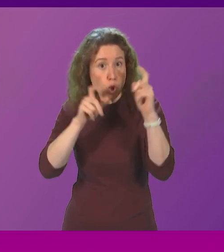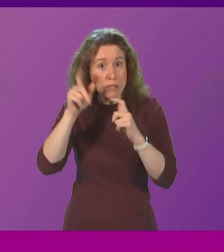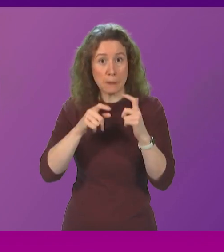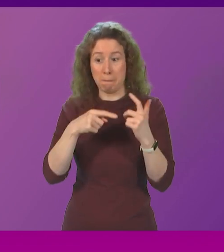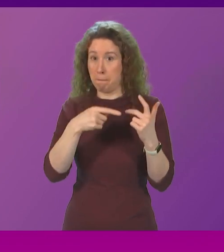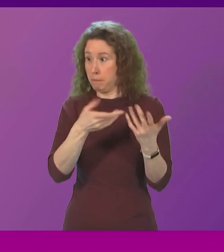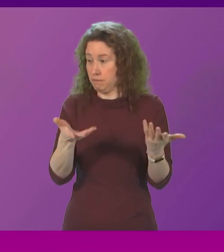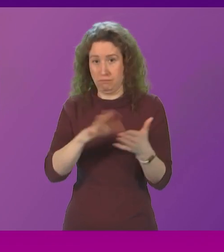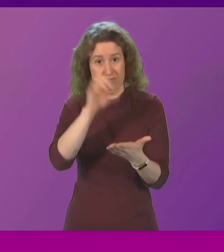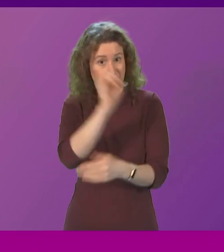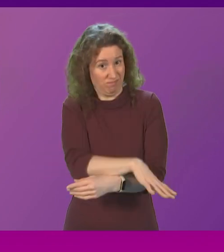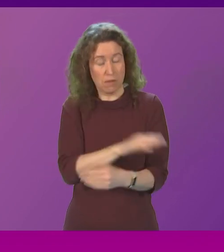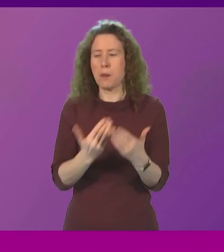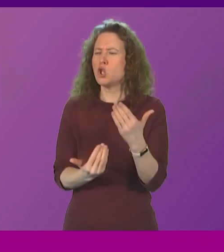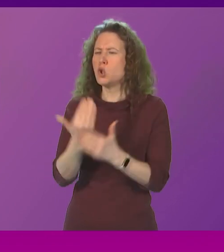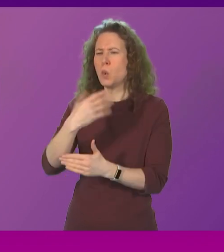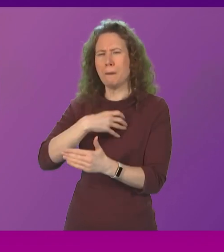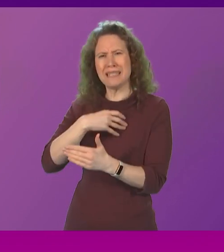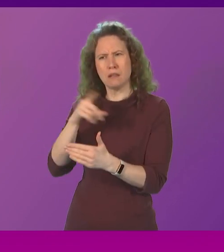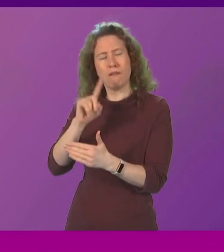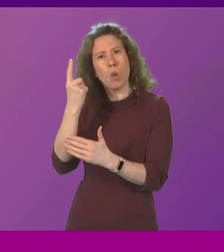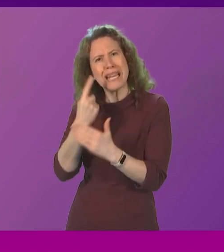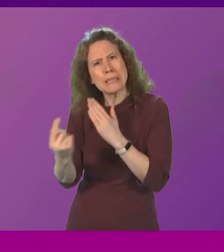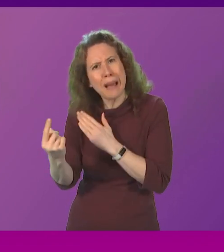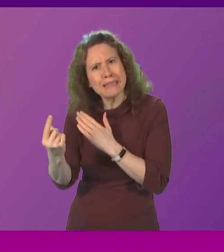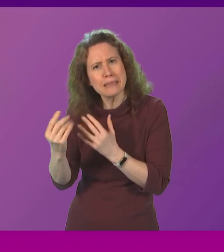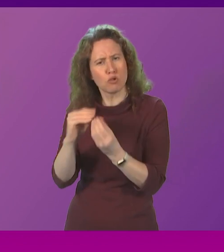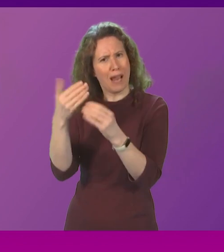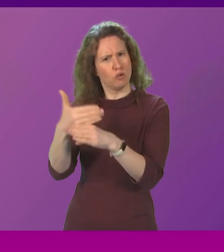and a new Minister for Independence was created.